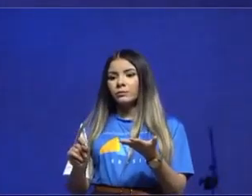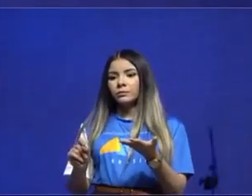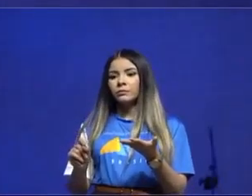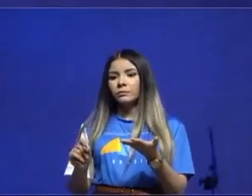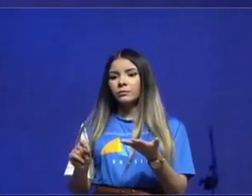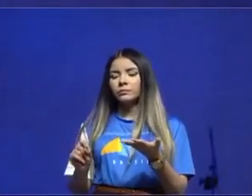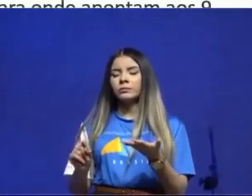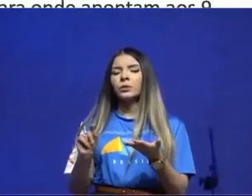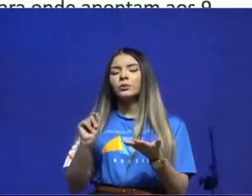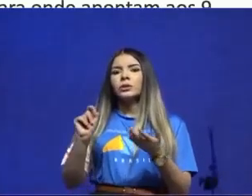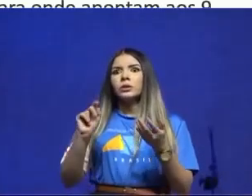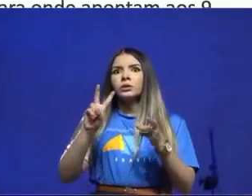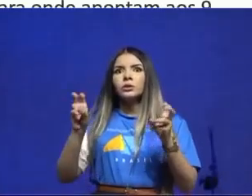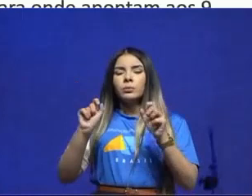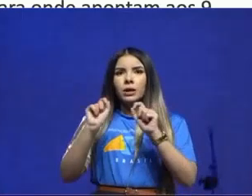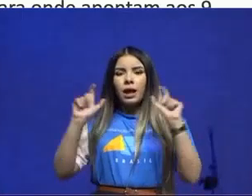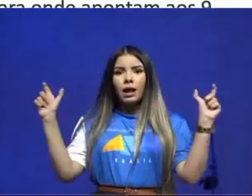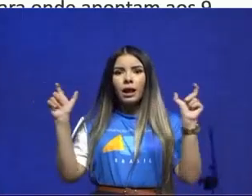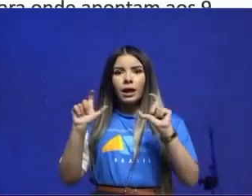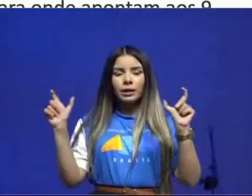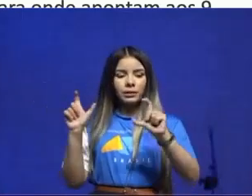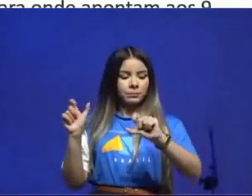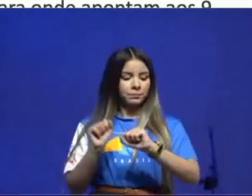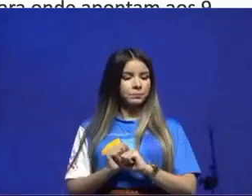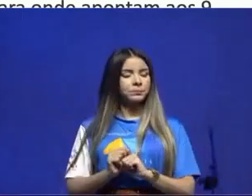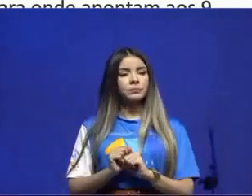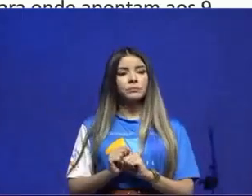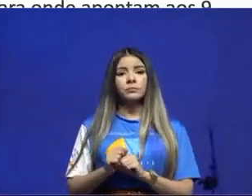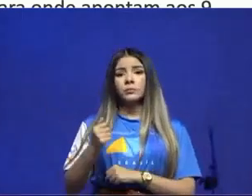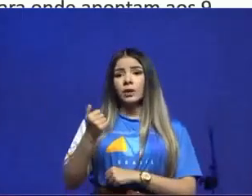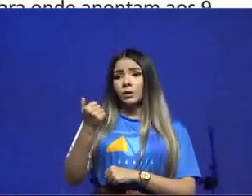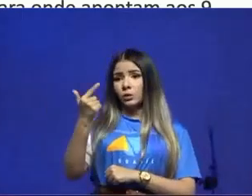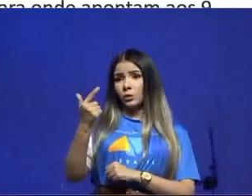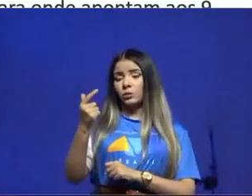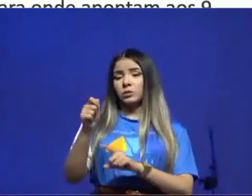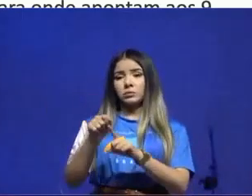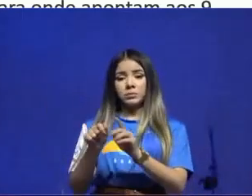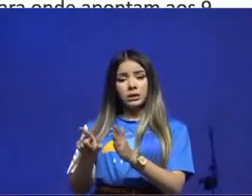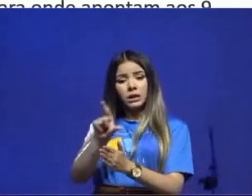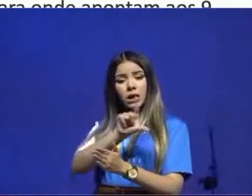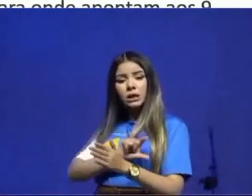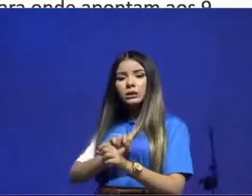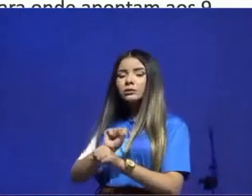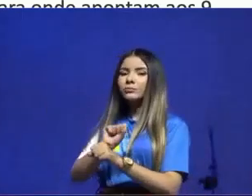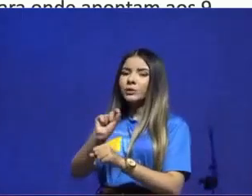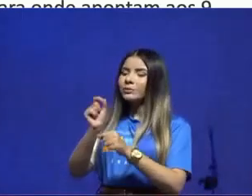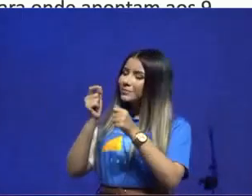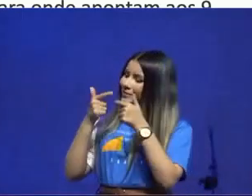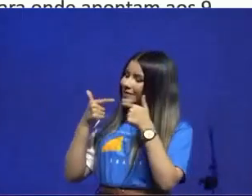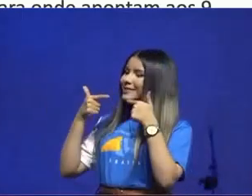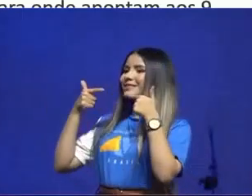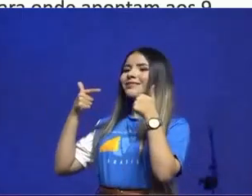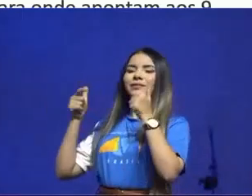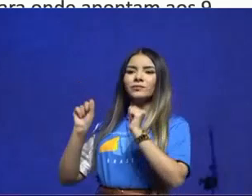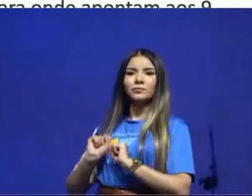So before the 12 months, as I said, we wait a social smile we expect